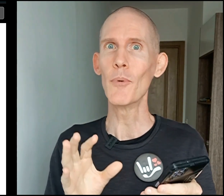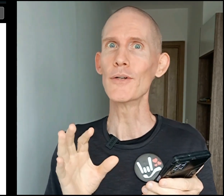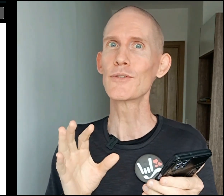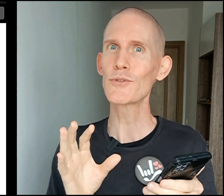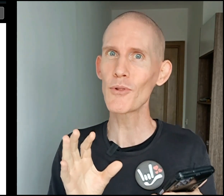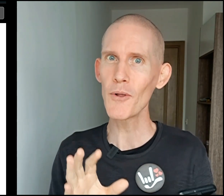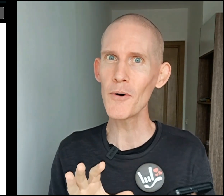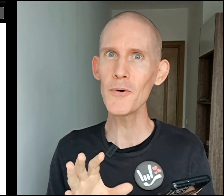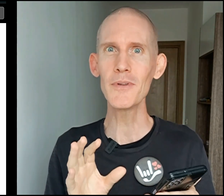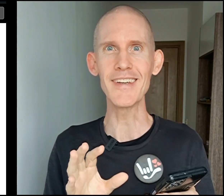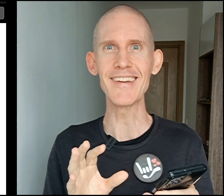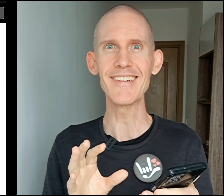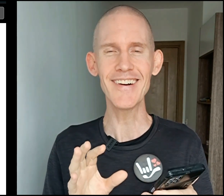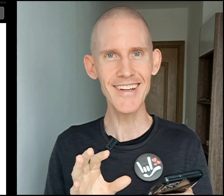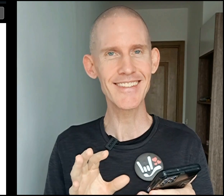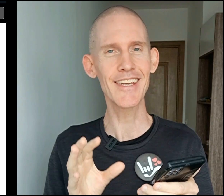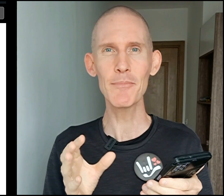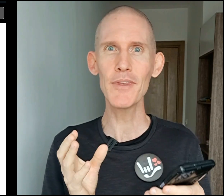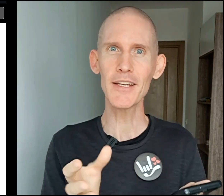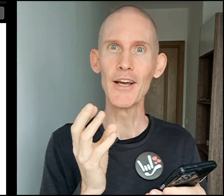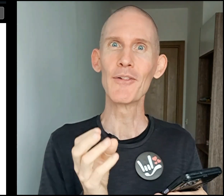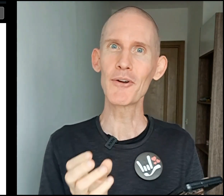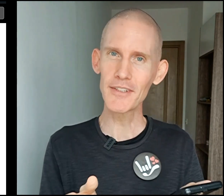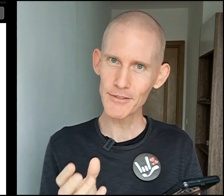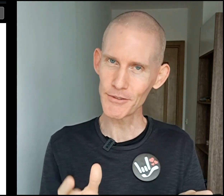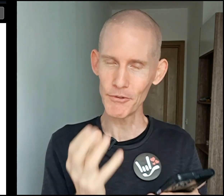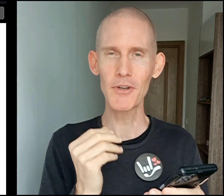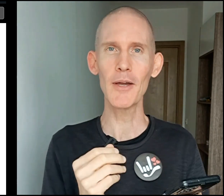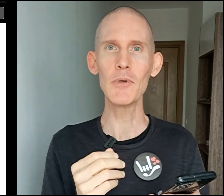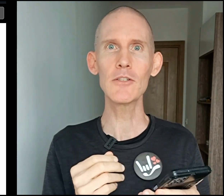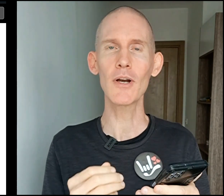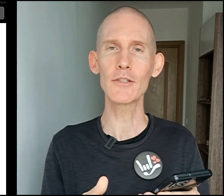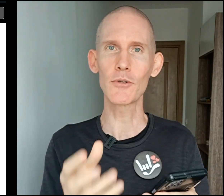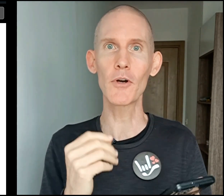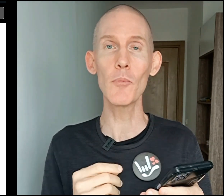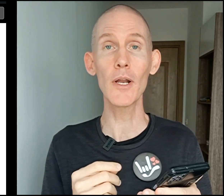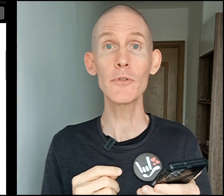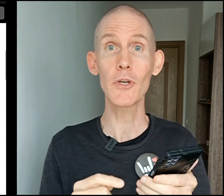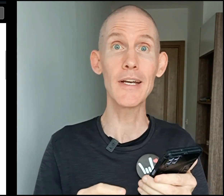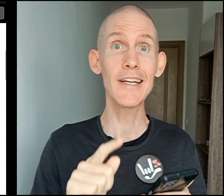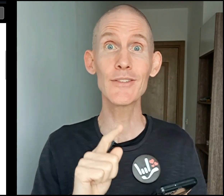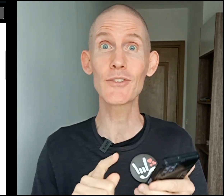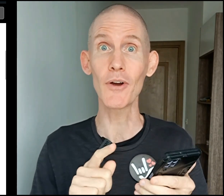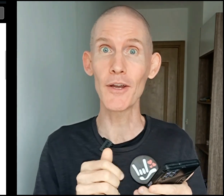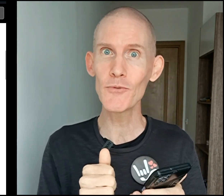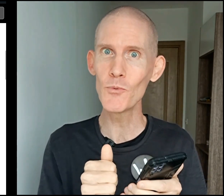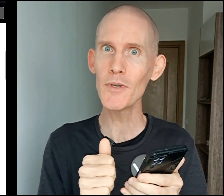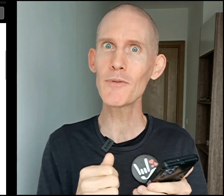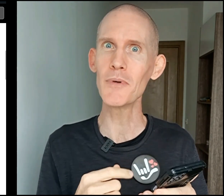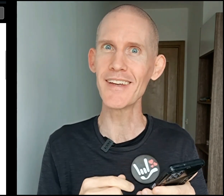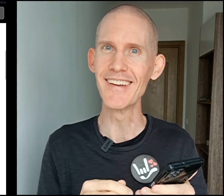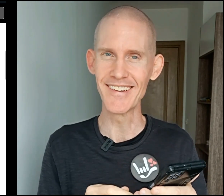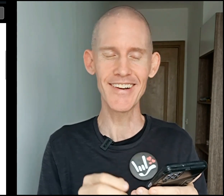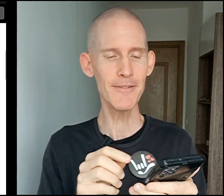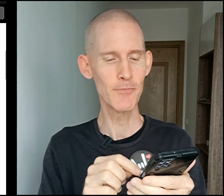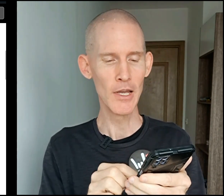but slowly, right, same thing look at me, try to soak up what I'm signing and sign with me right